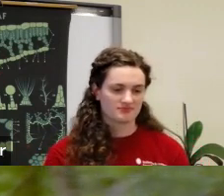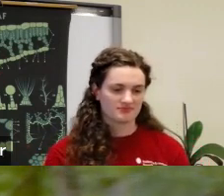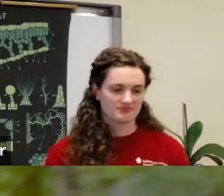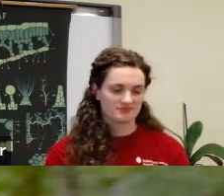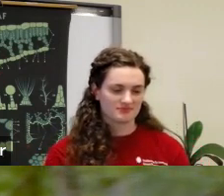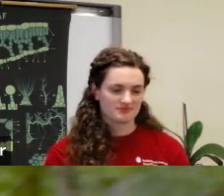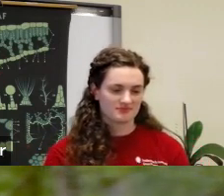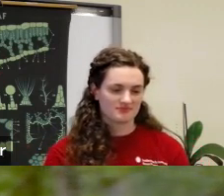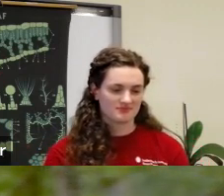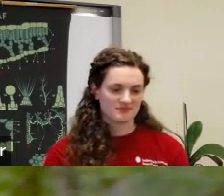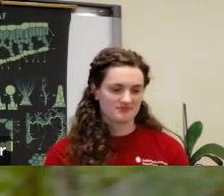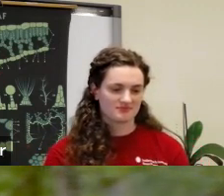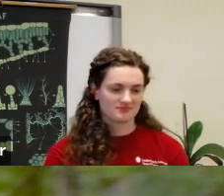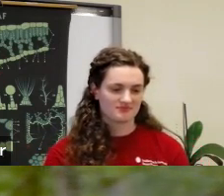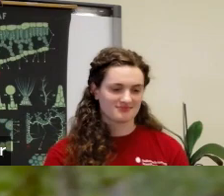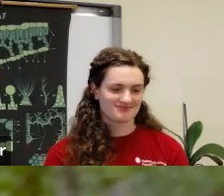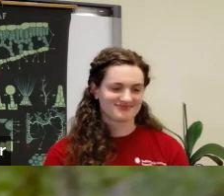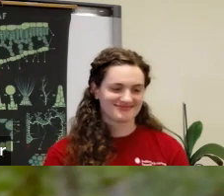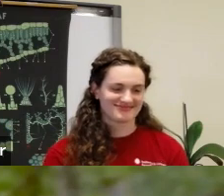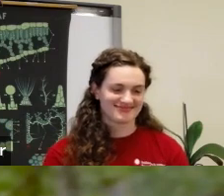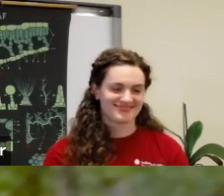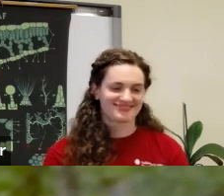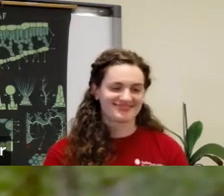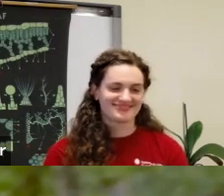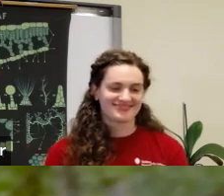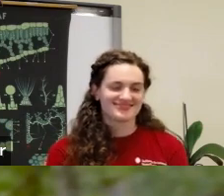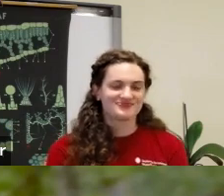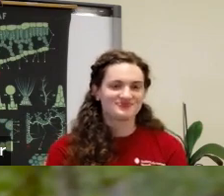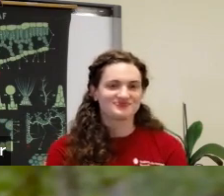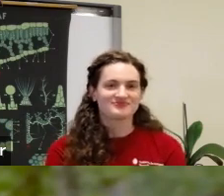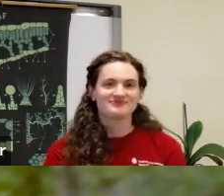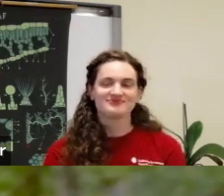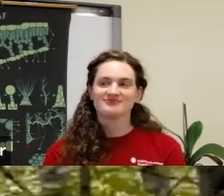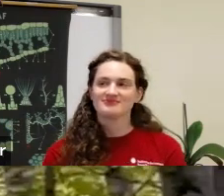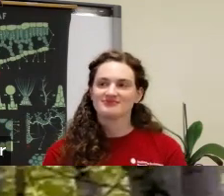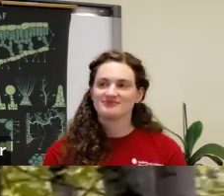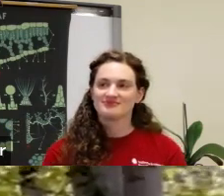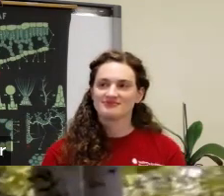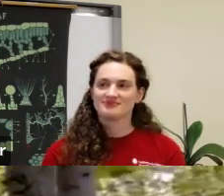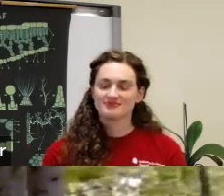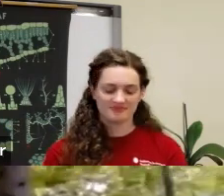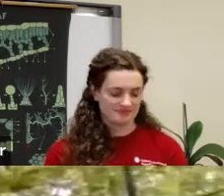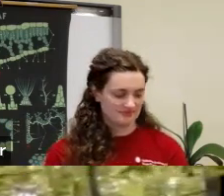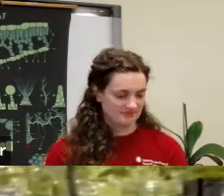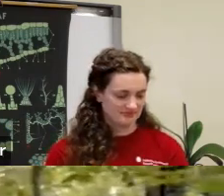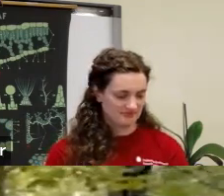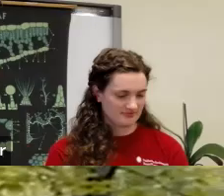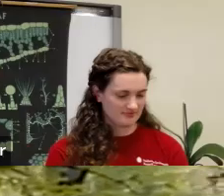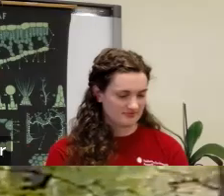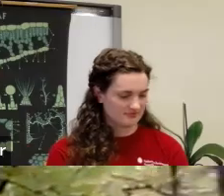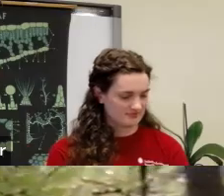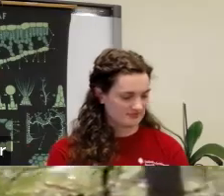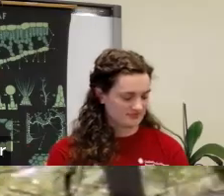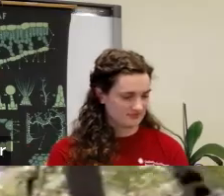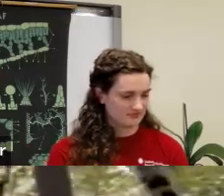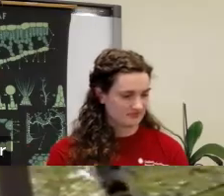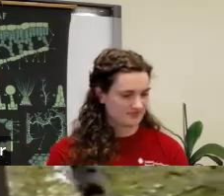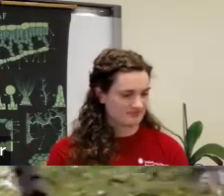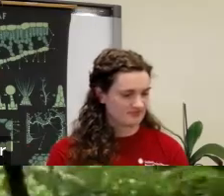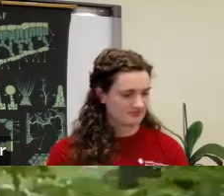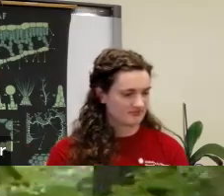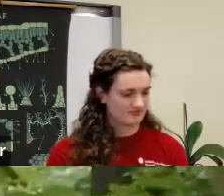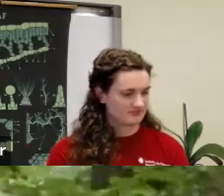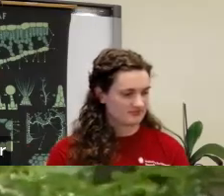So right now we're standing in a forest plot here at SERC that's our oldest forest that we have so it's about 286 years old, since it was converted from agriculture.